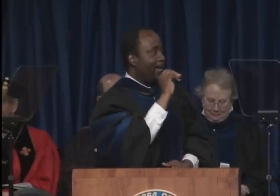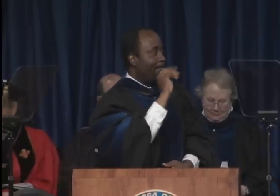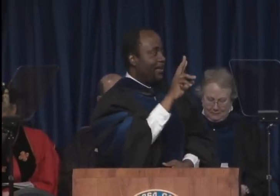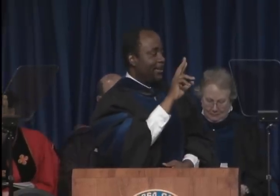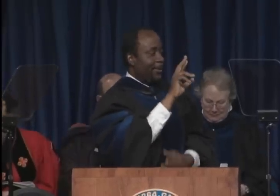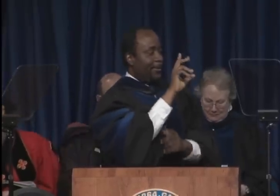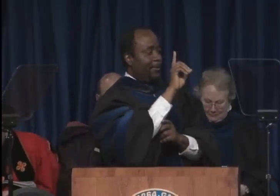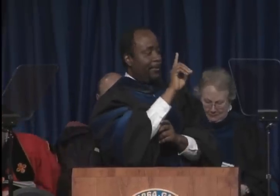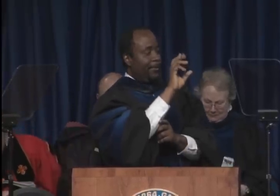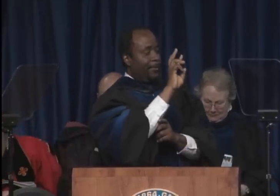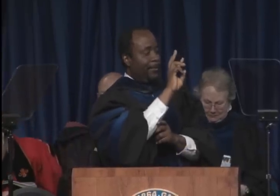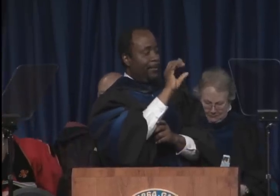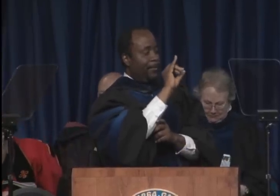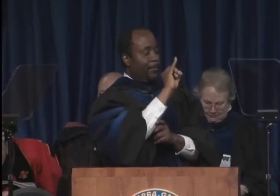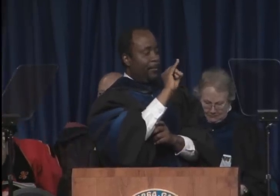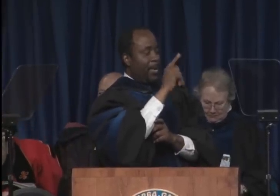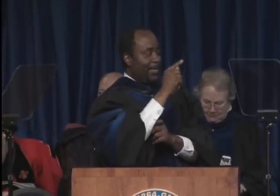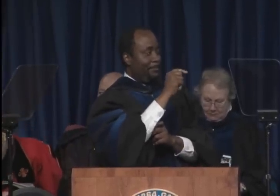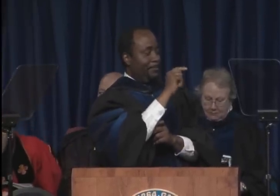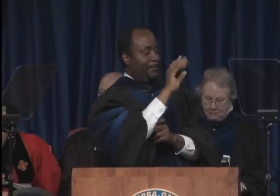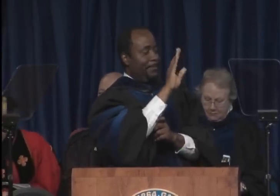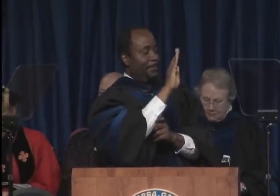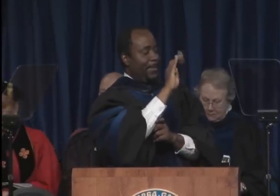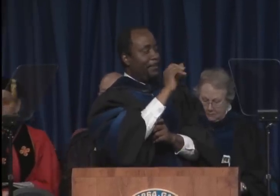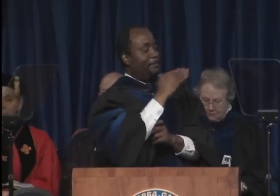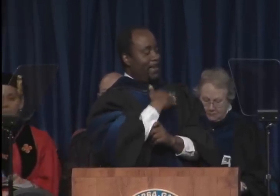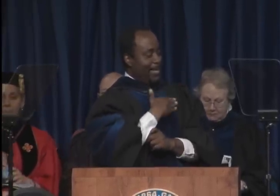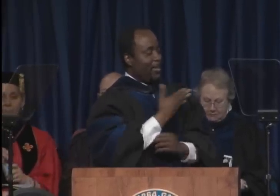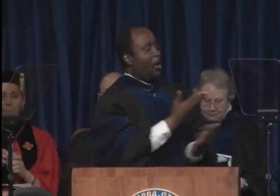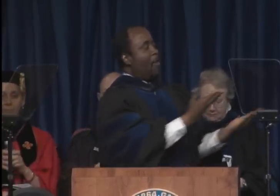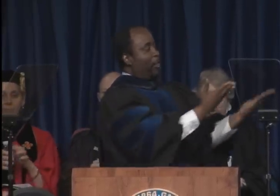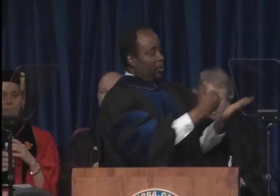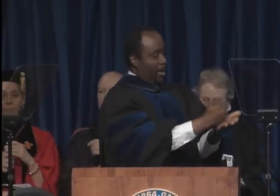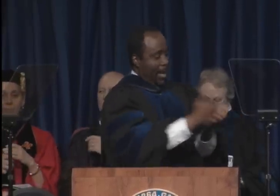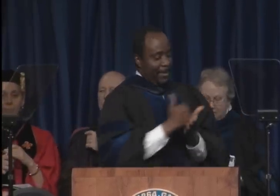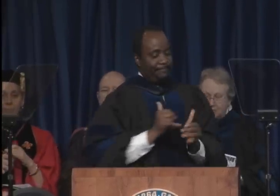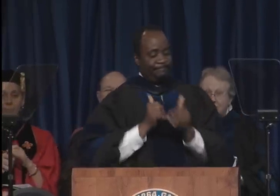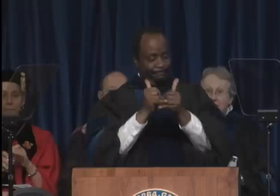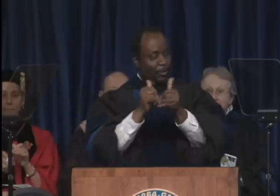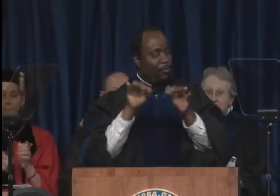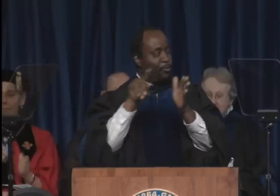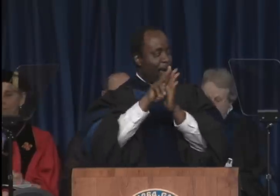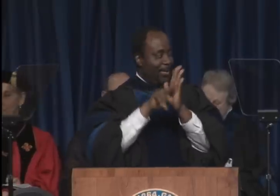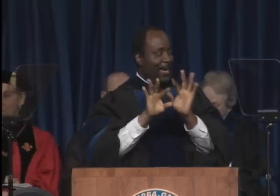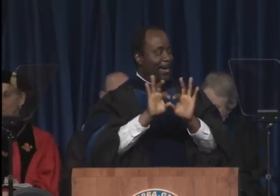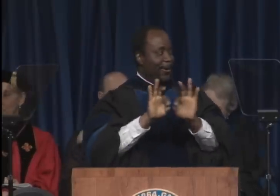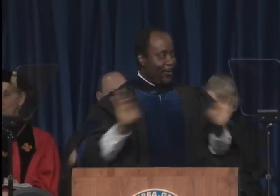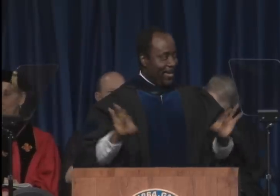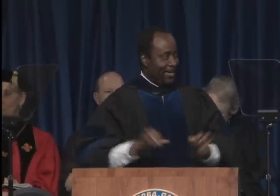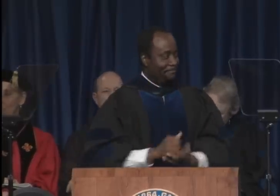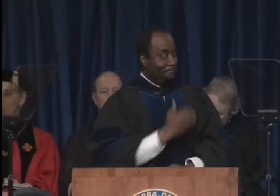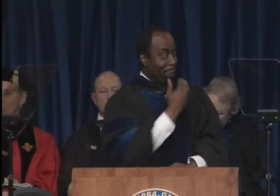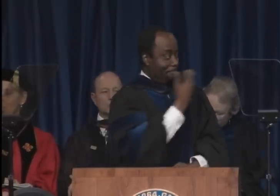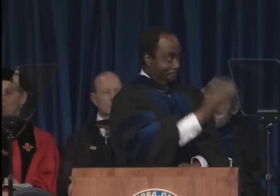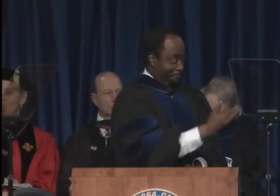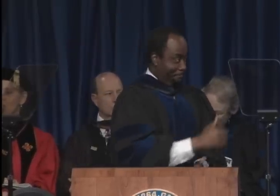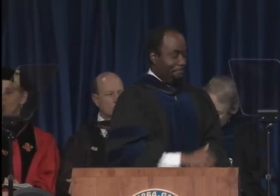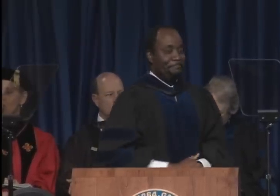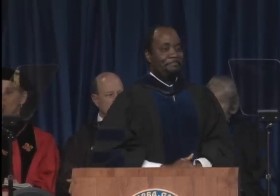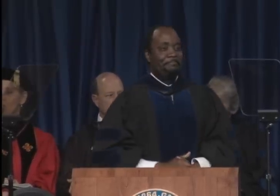Will Mr. Dwight Benedict, Dean of Student Affairs please come forward to assist in the awarding of the undergraduate degrees.